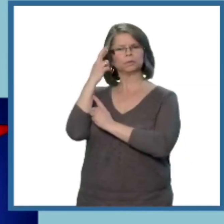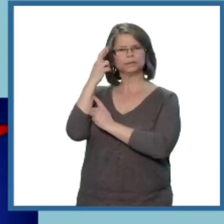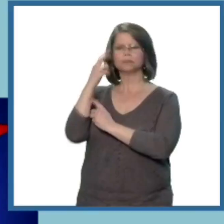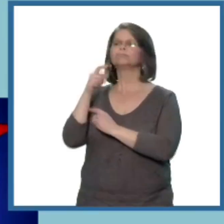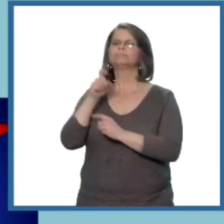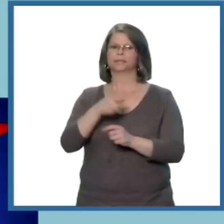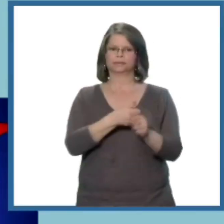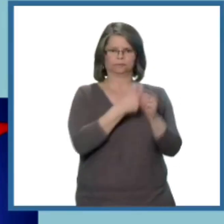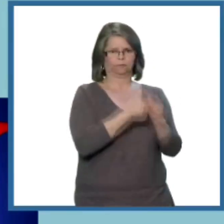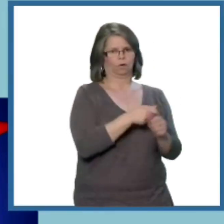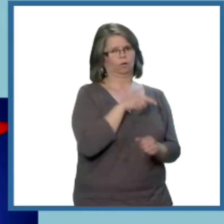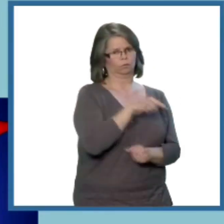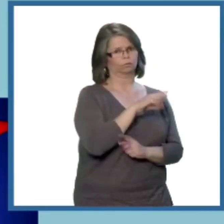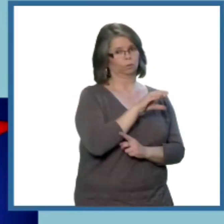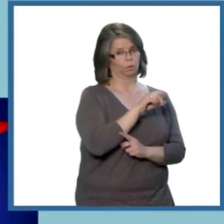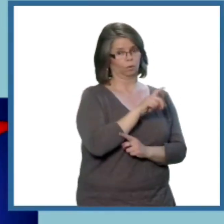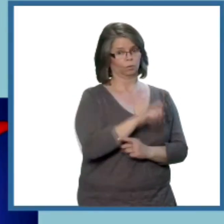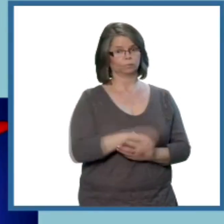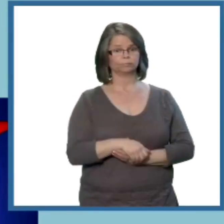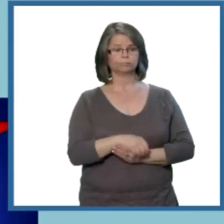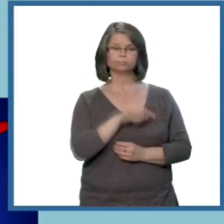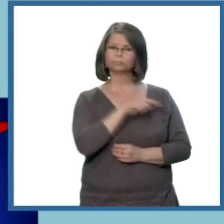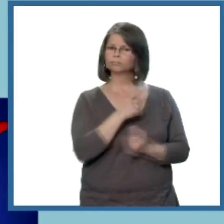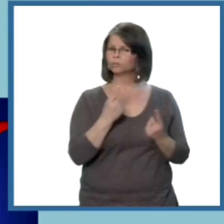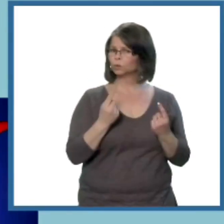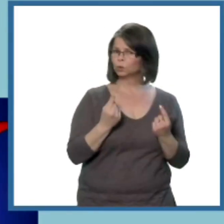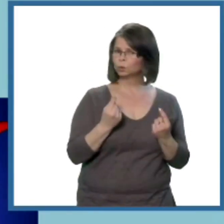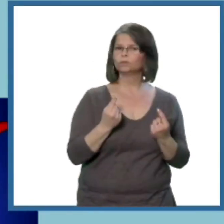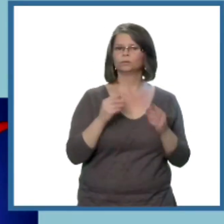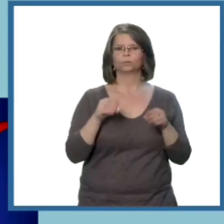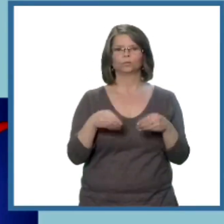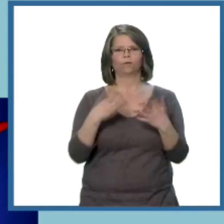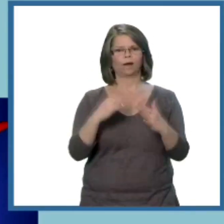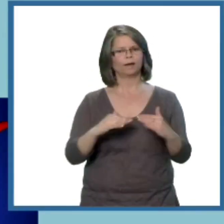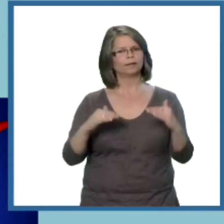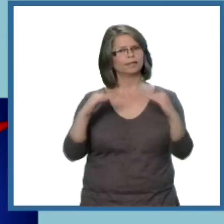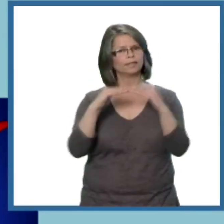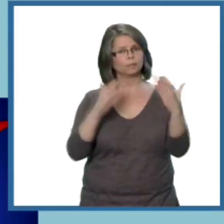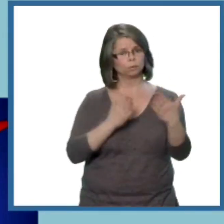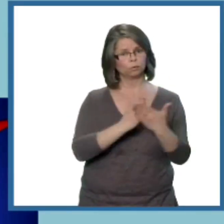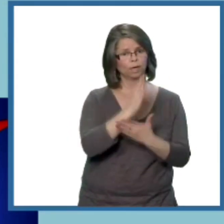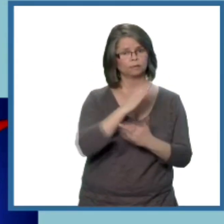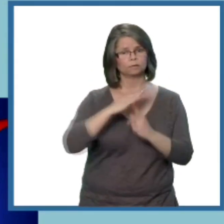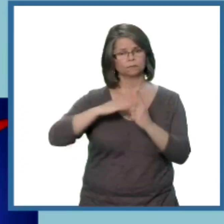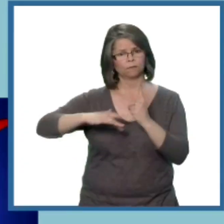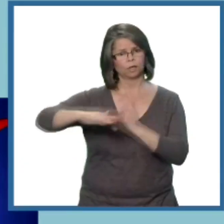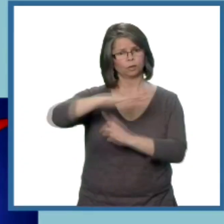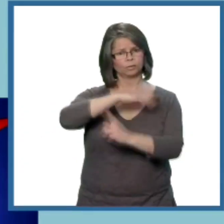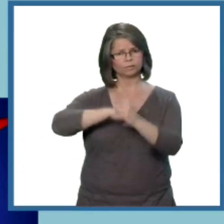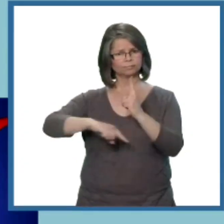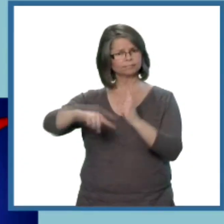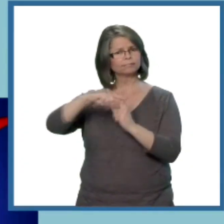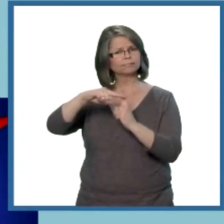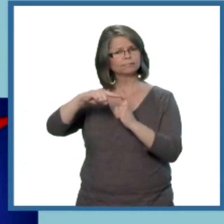and can contribute fully. The Code says people with disabilities must be free from discrimination where they work,